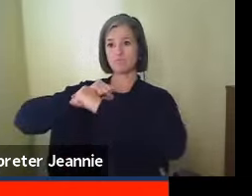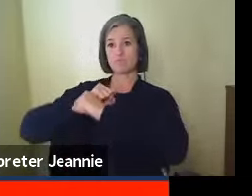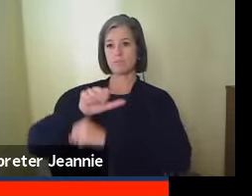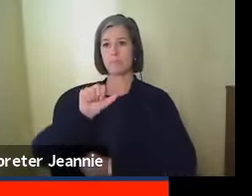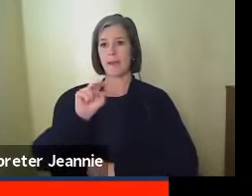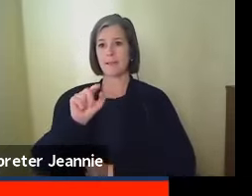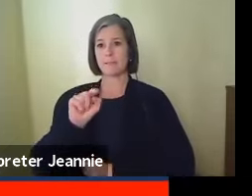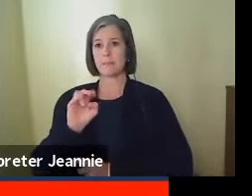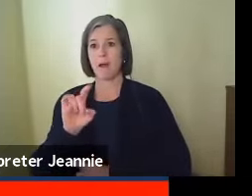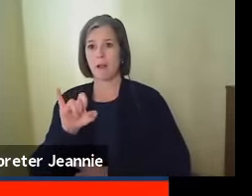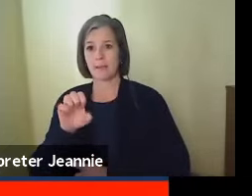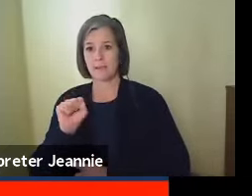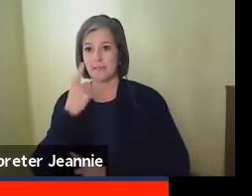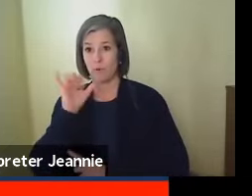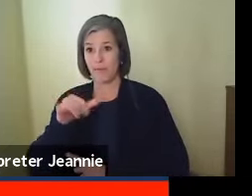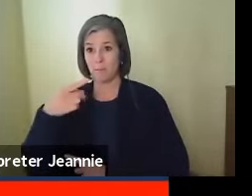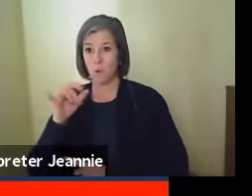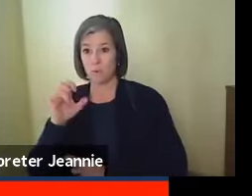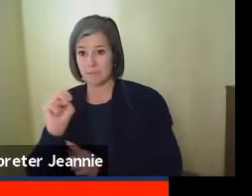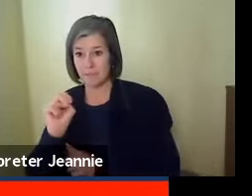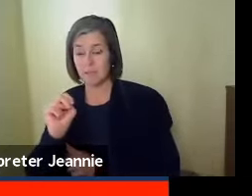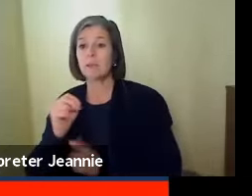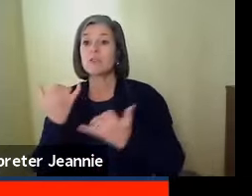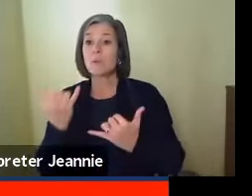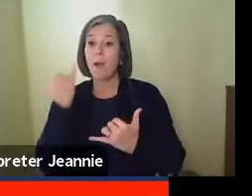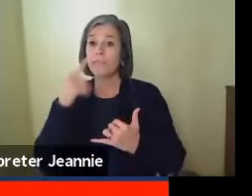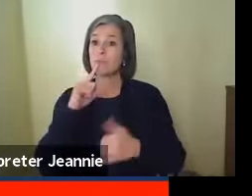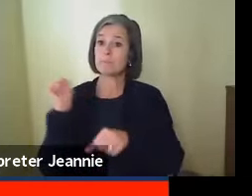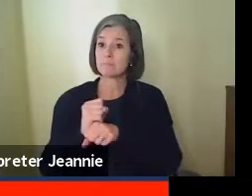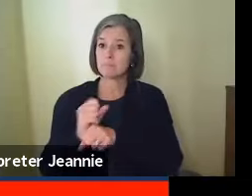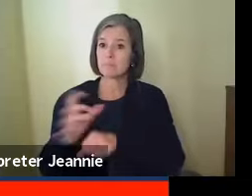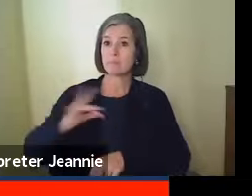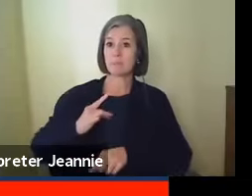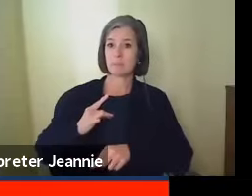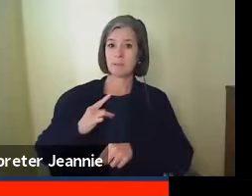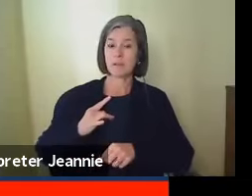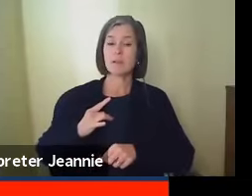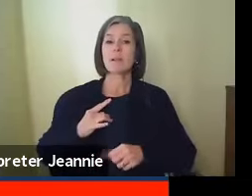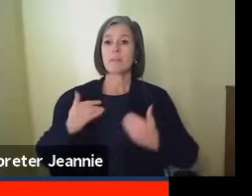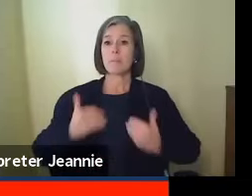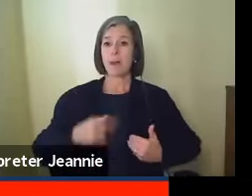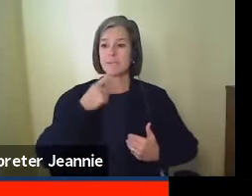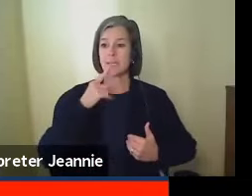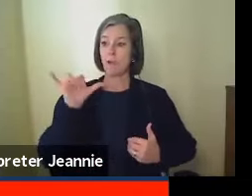So now when you get infected with the actual virus, the body says, I have seen this protein before. I know I need to